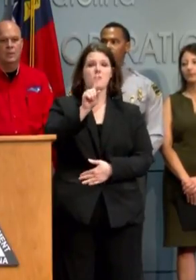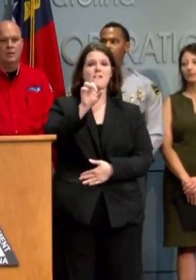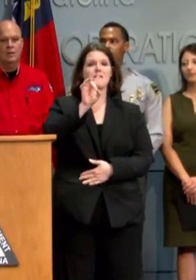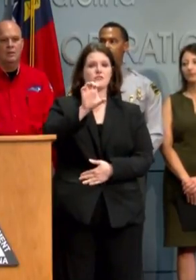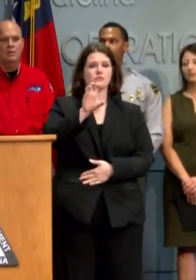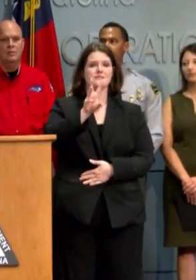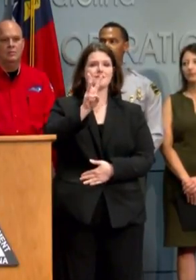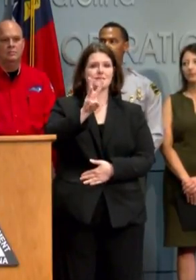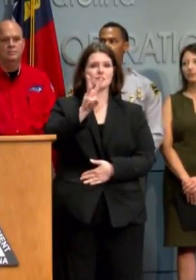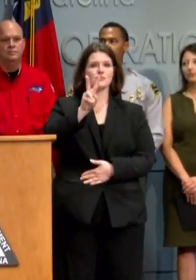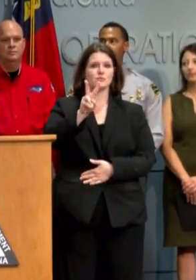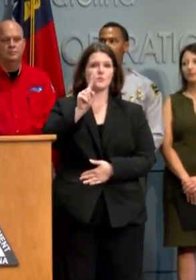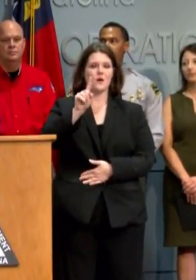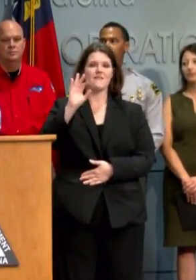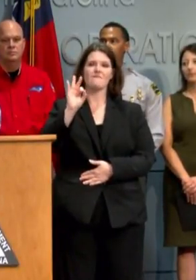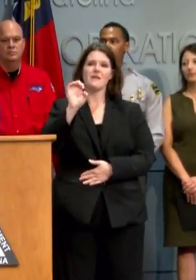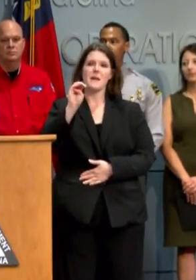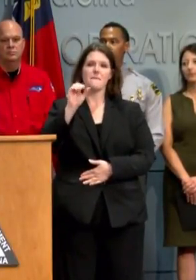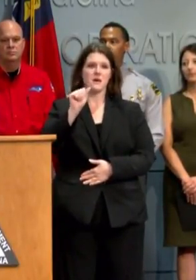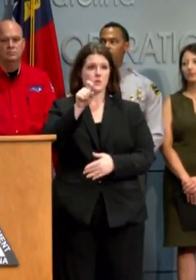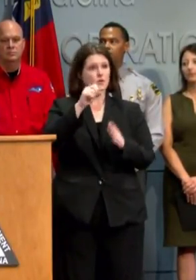HIM TO GIVE US MORE INFORMATION